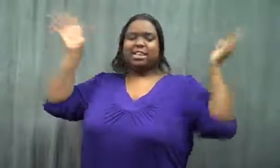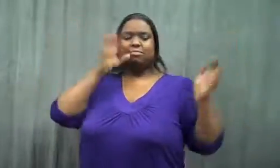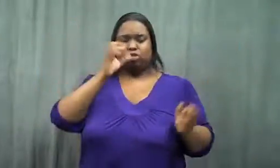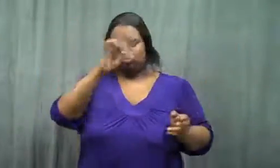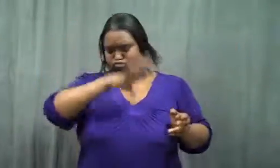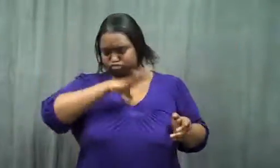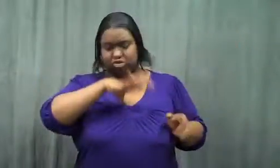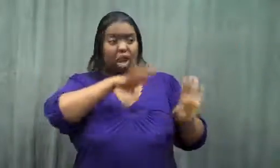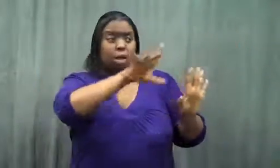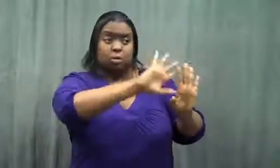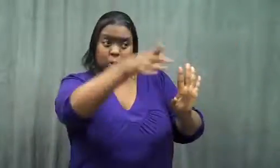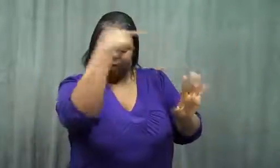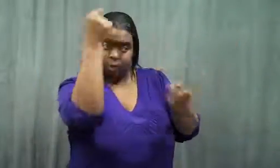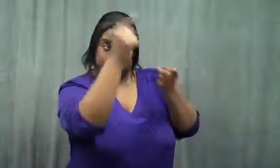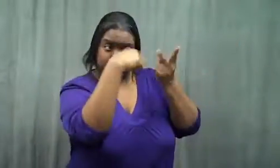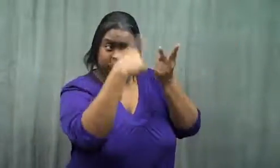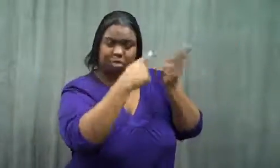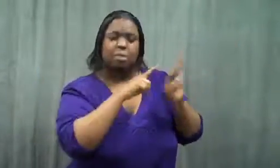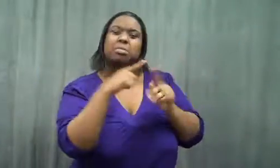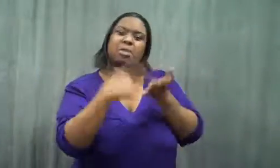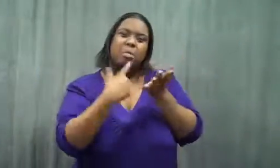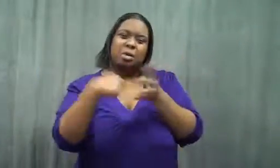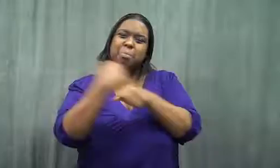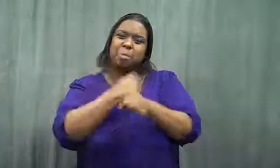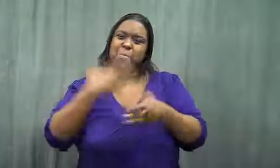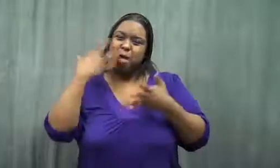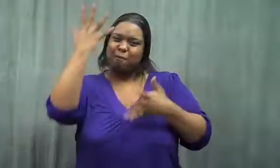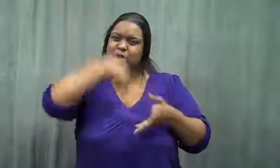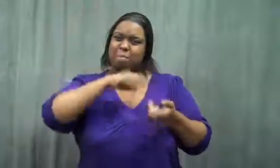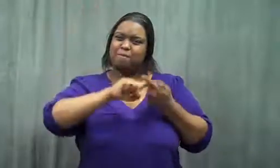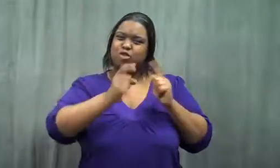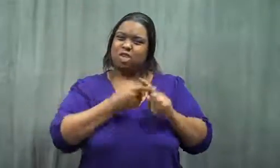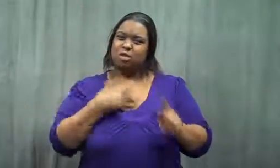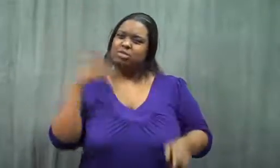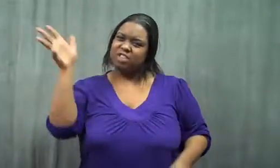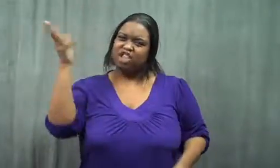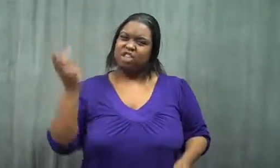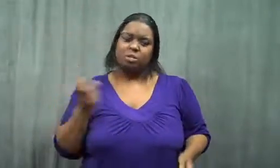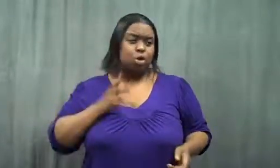My mother started reminding me of things, she would embarrass me in front of my friends!